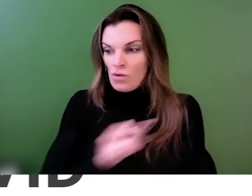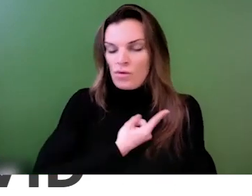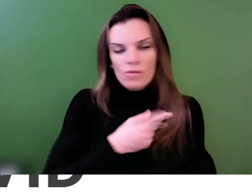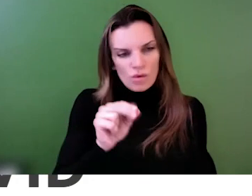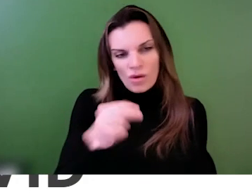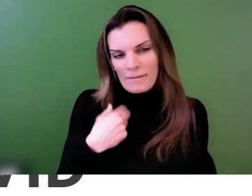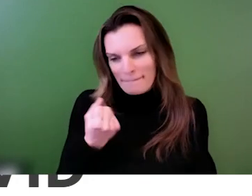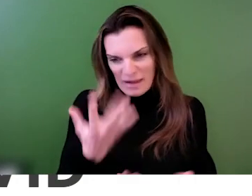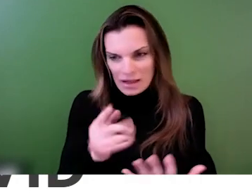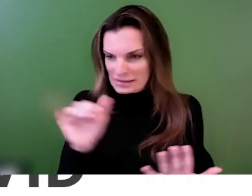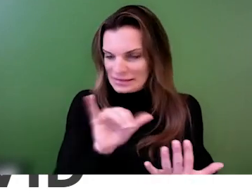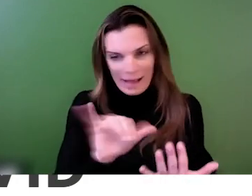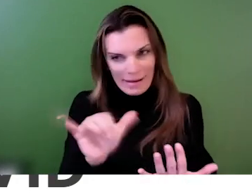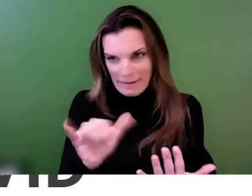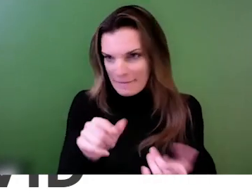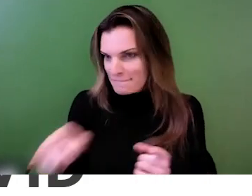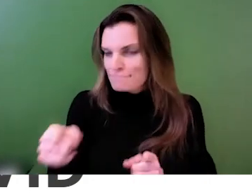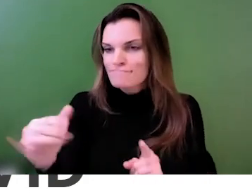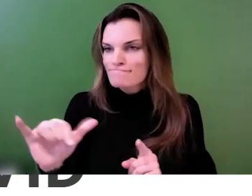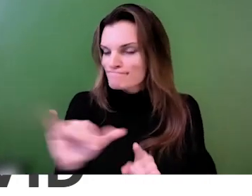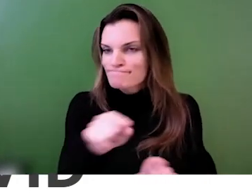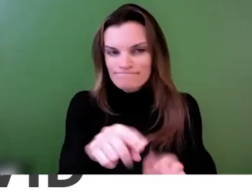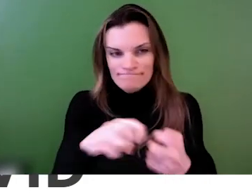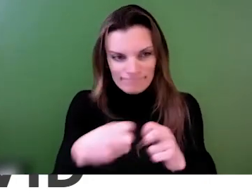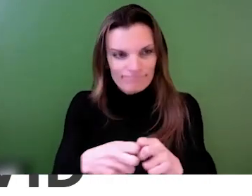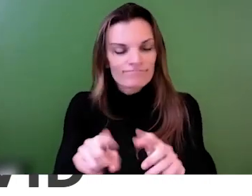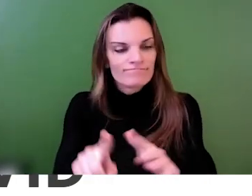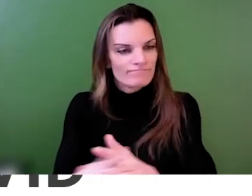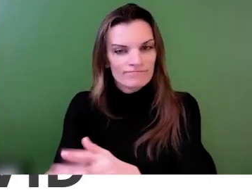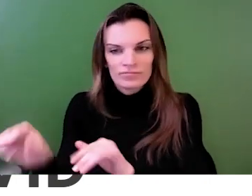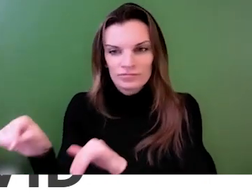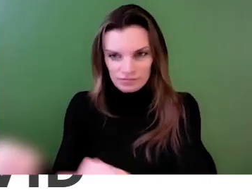there. And we have really great researchers that are working on